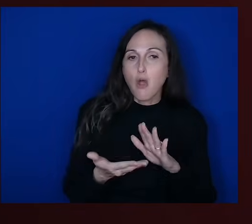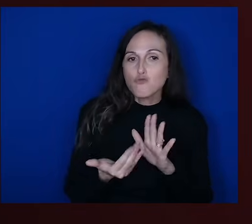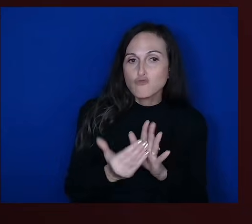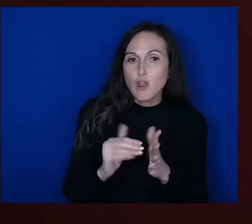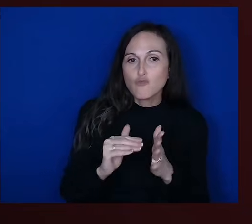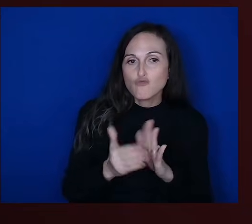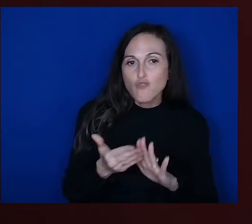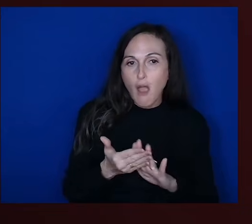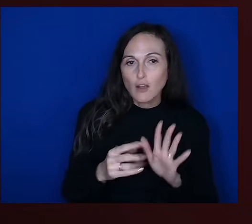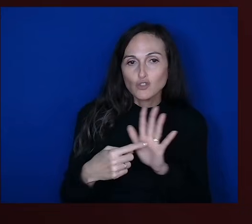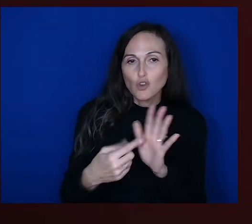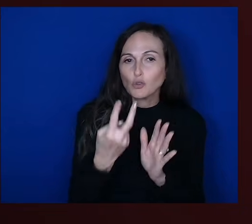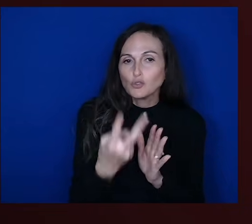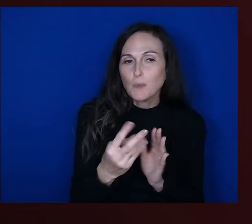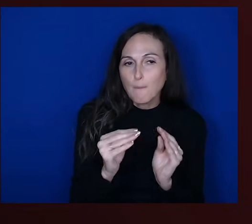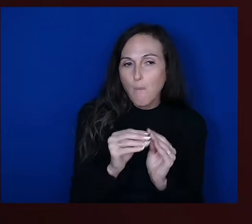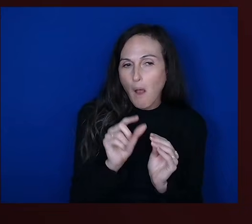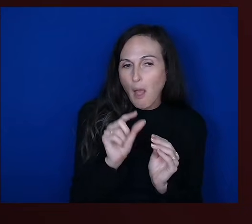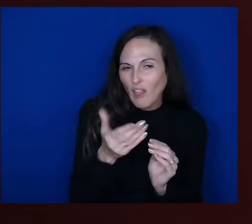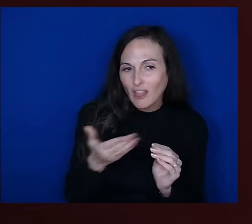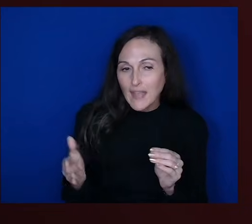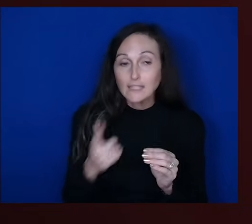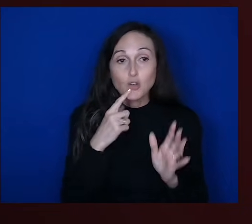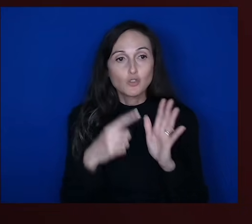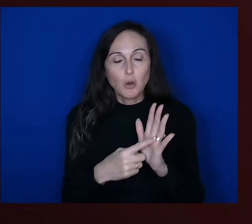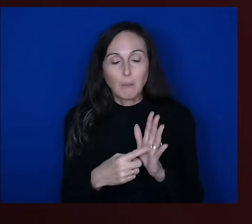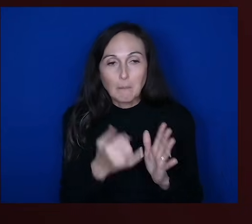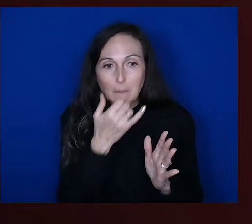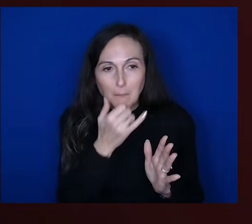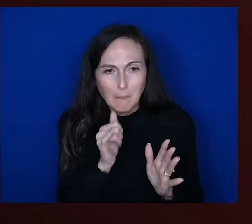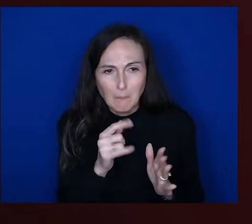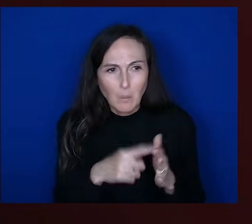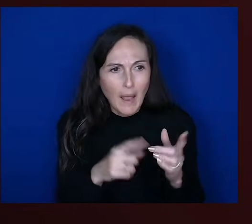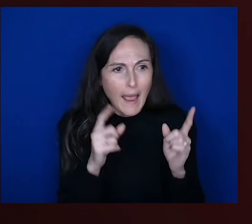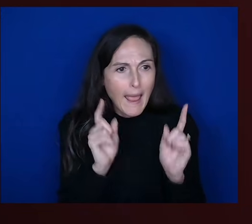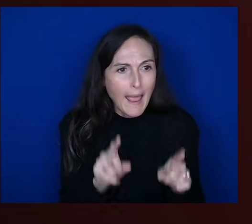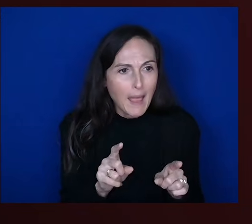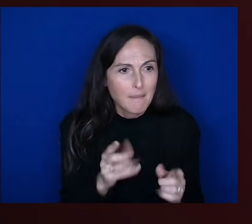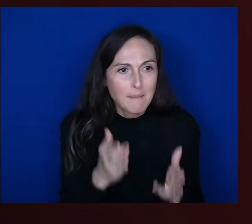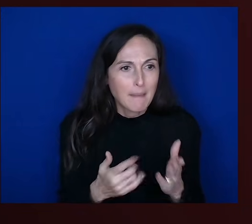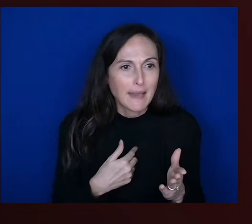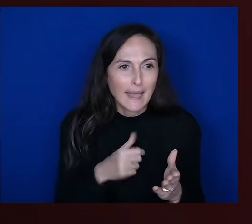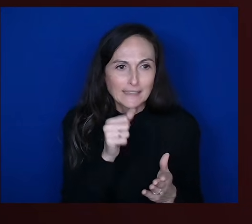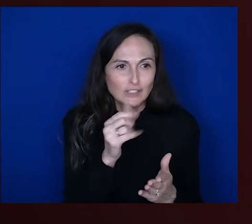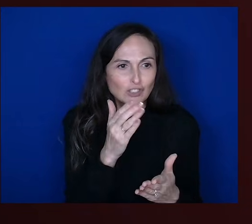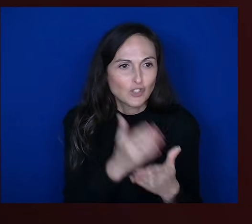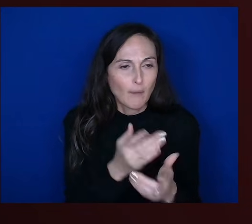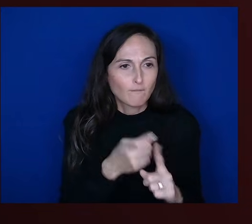Ill show you that number one -- oh, what happened there? Maybe I didn't stop it from running before.